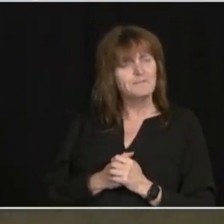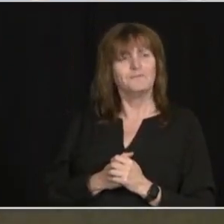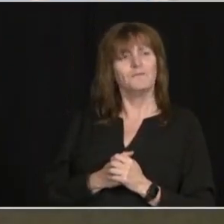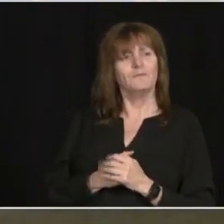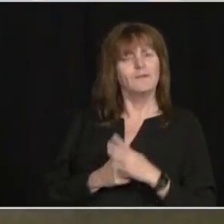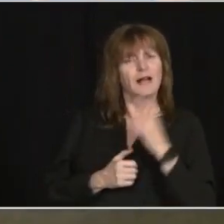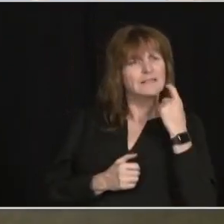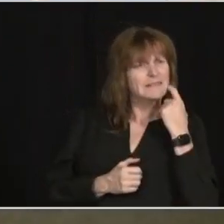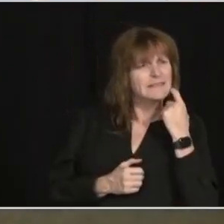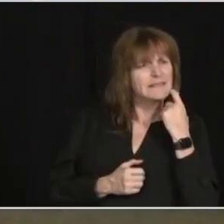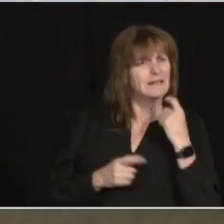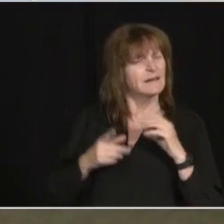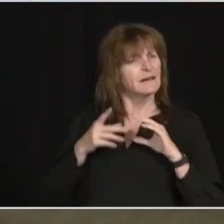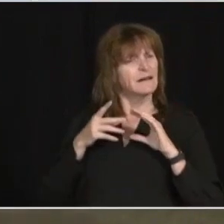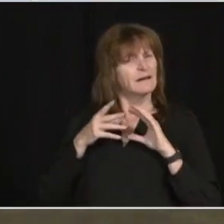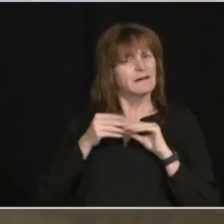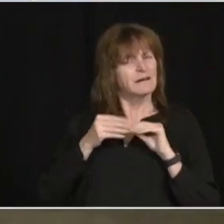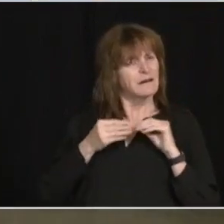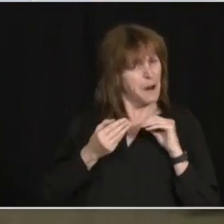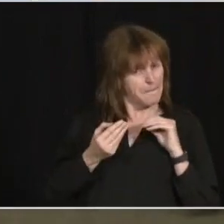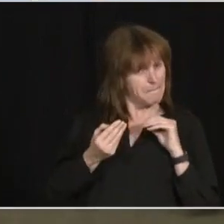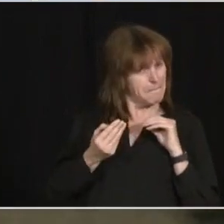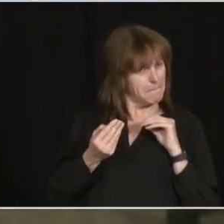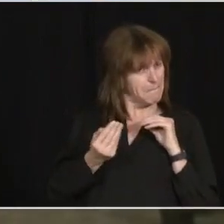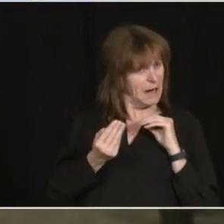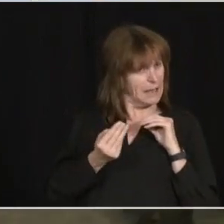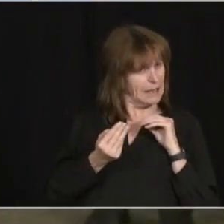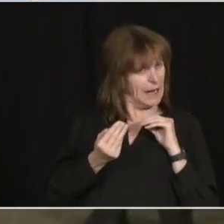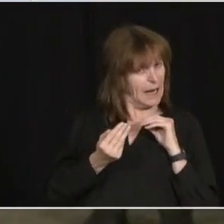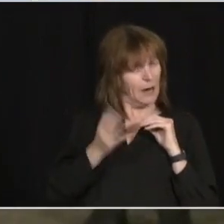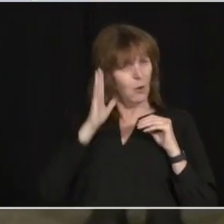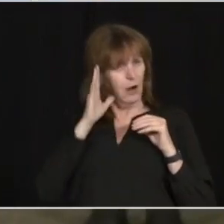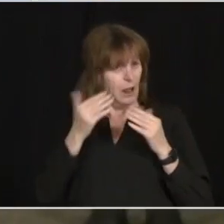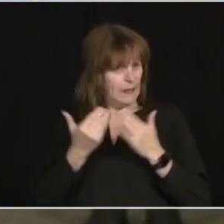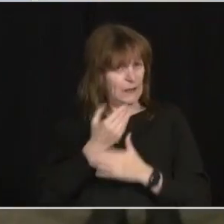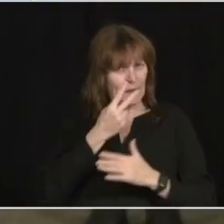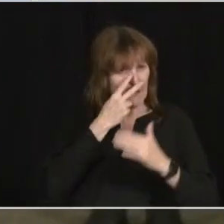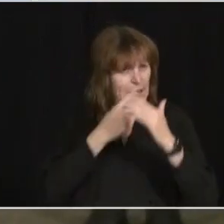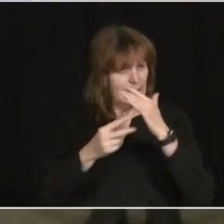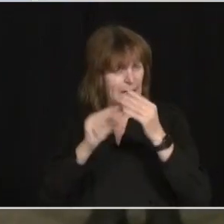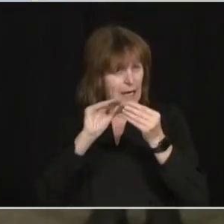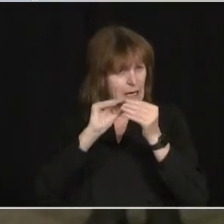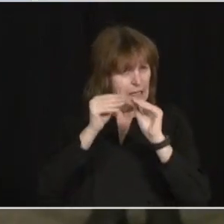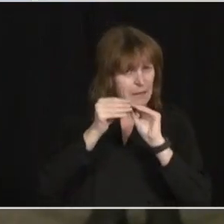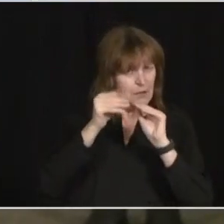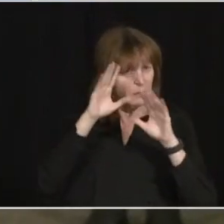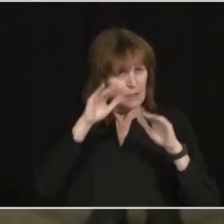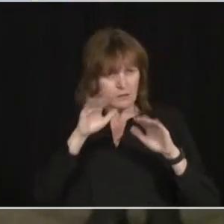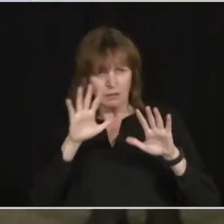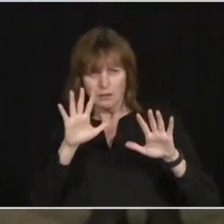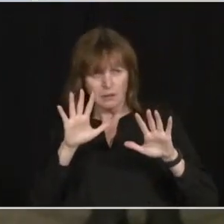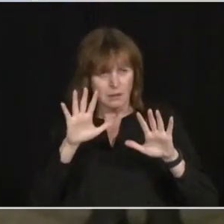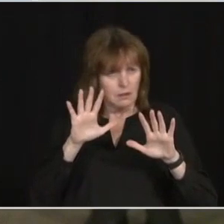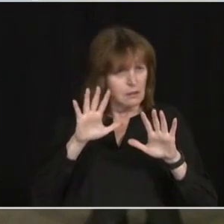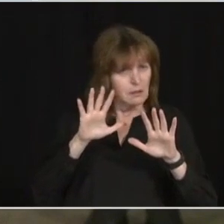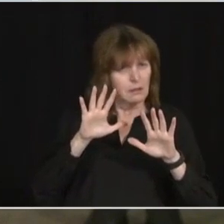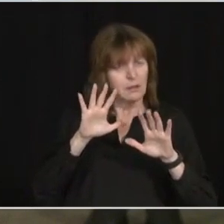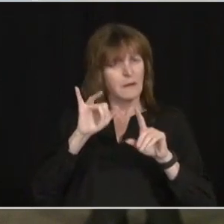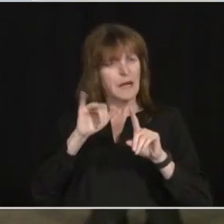like to ask you about where things stand now, based on the modelling that was released earlier in the